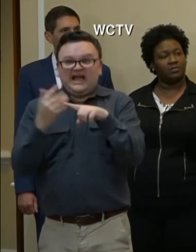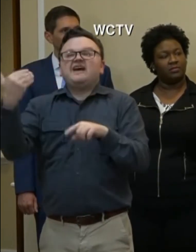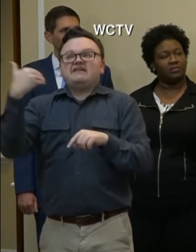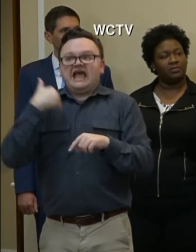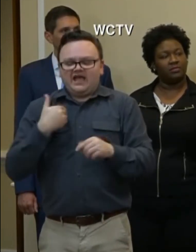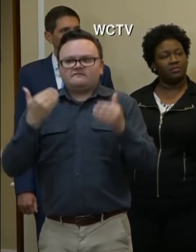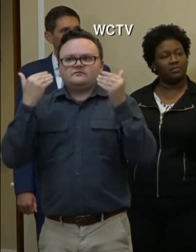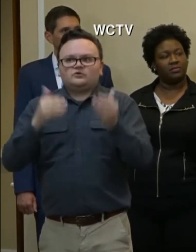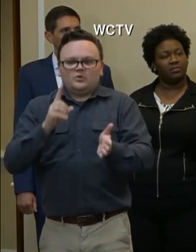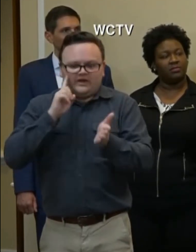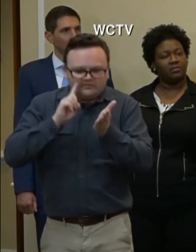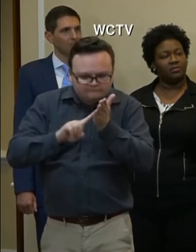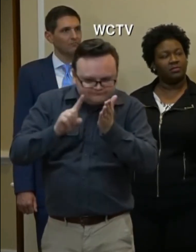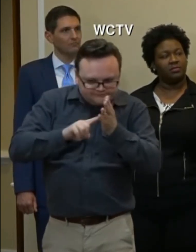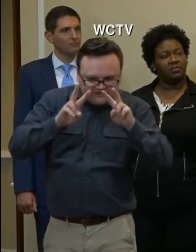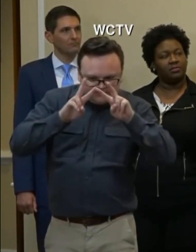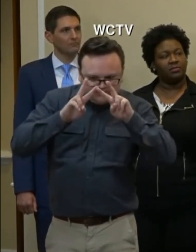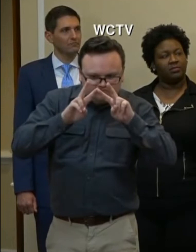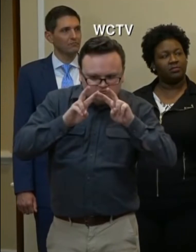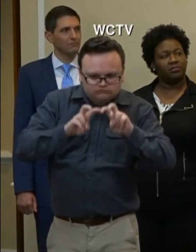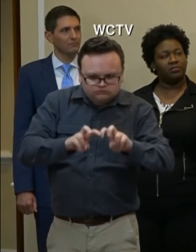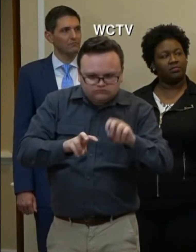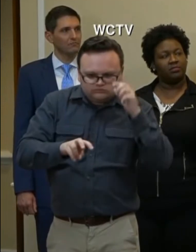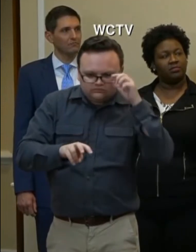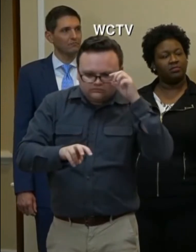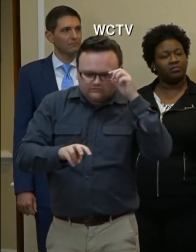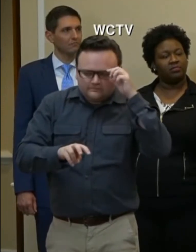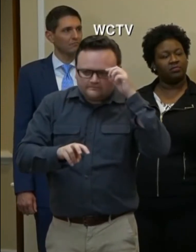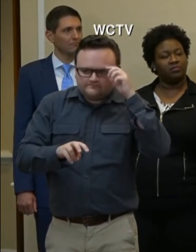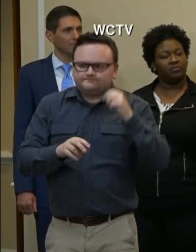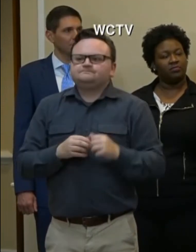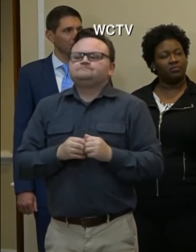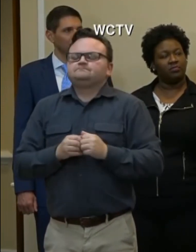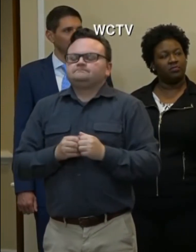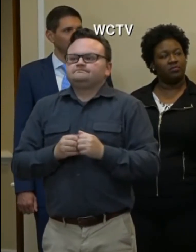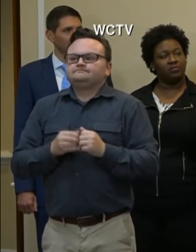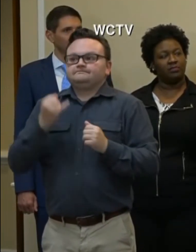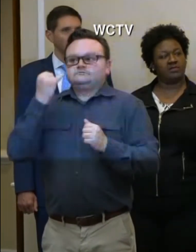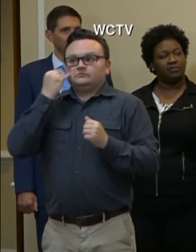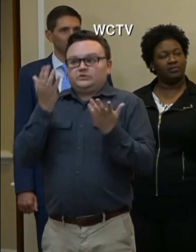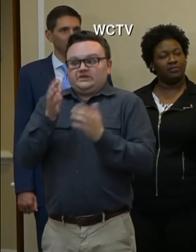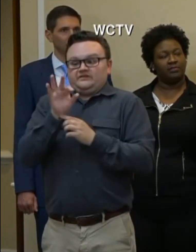goes on and so but you know in Florida if you if you meet the criteria and not